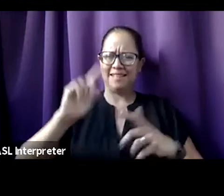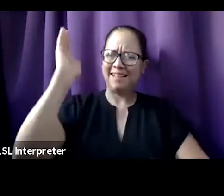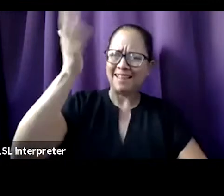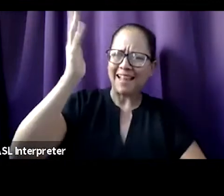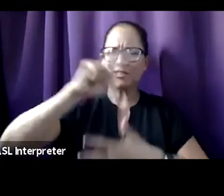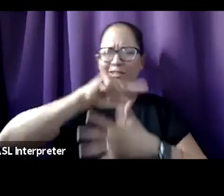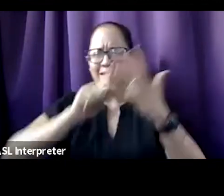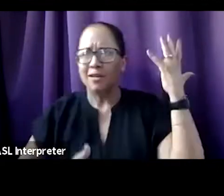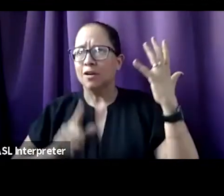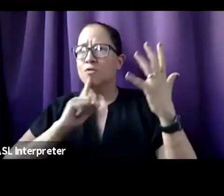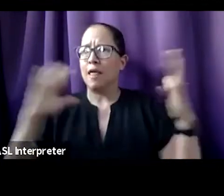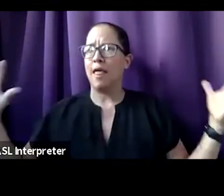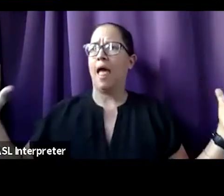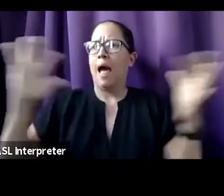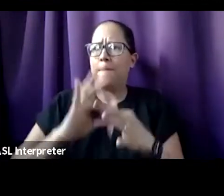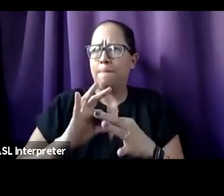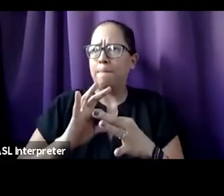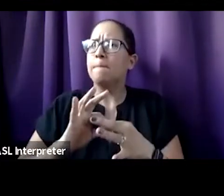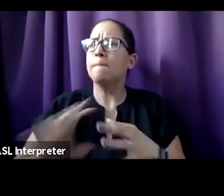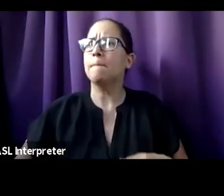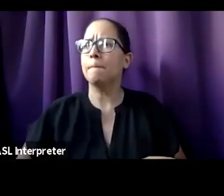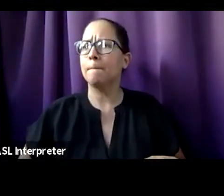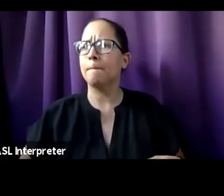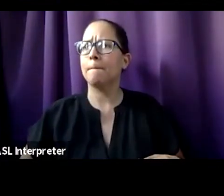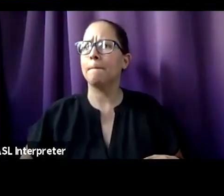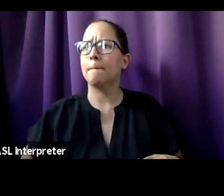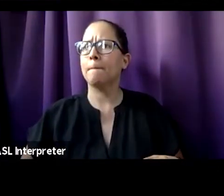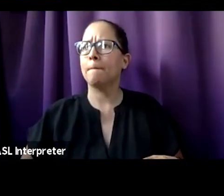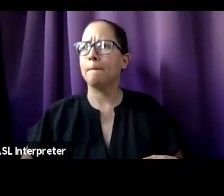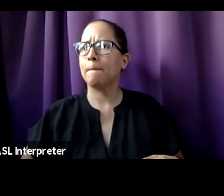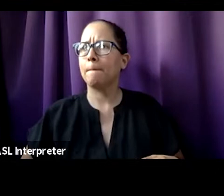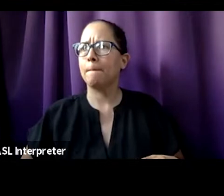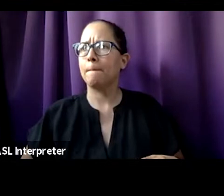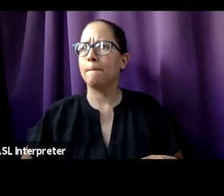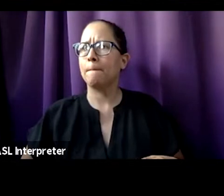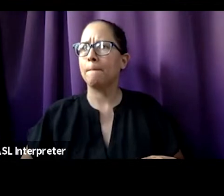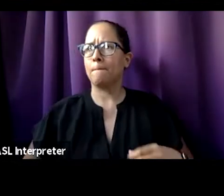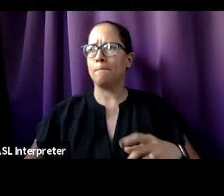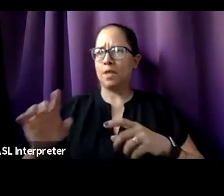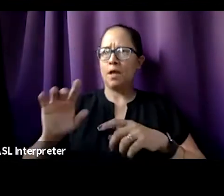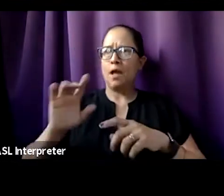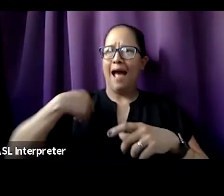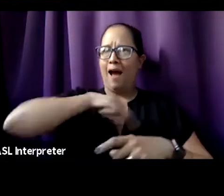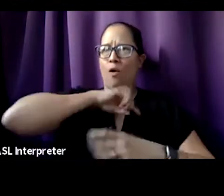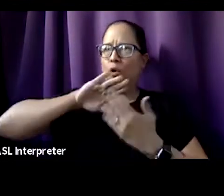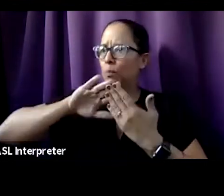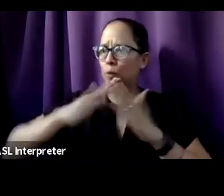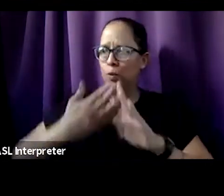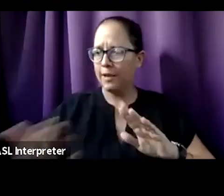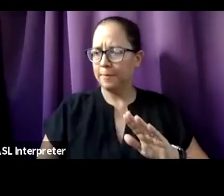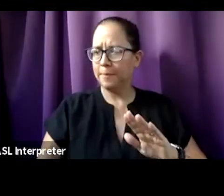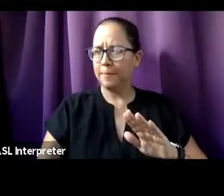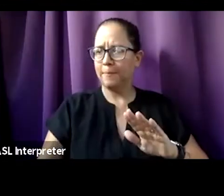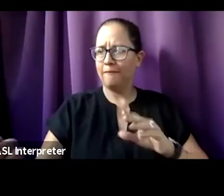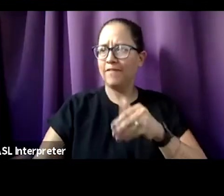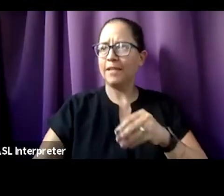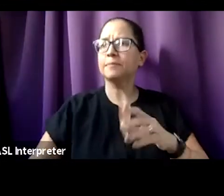You can learn more about us and see more information about our next event with Fernando Vegas and Martin Wattenberg of Google's data visualization group and Harvard University.